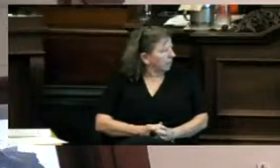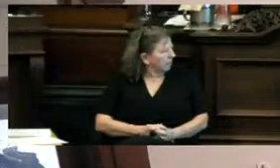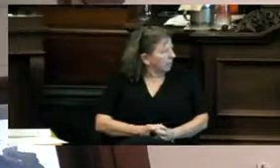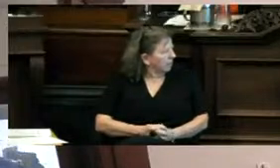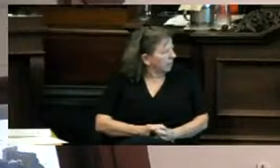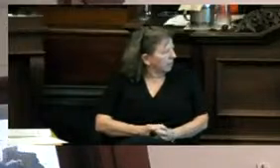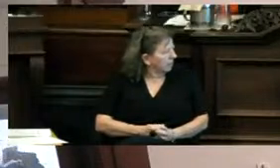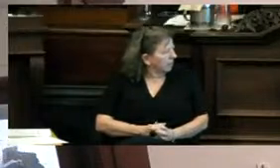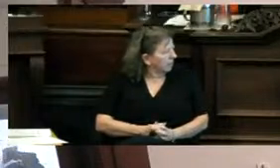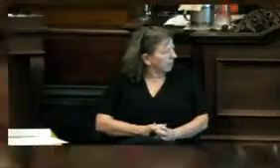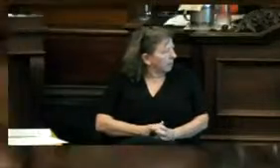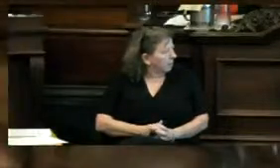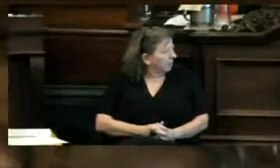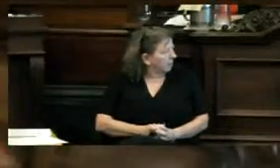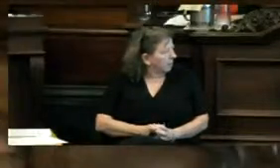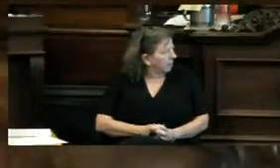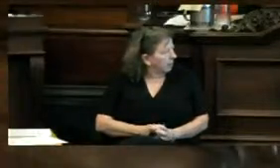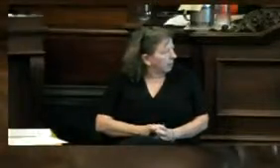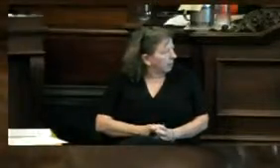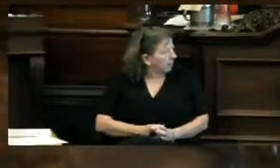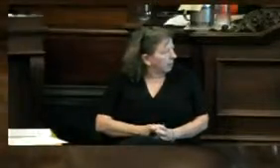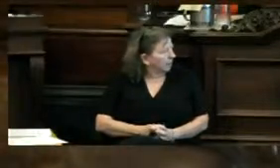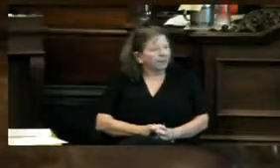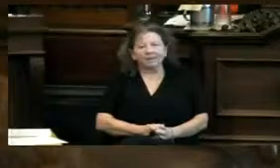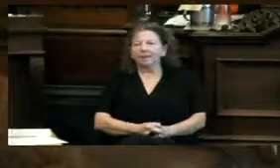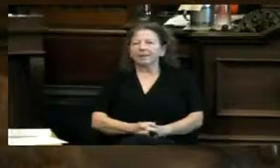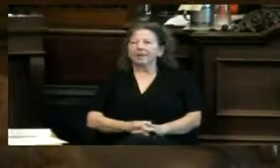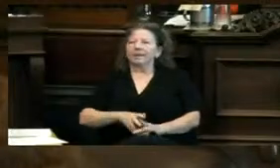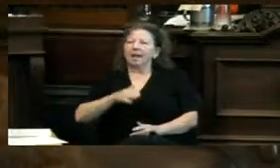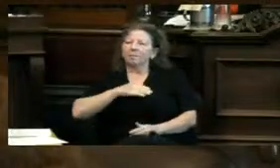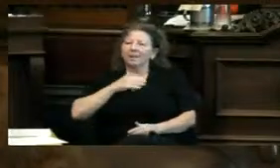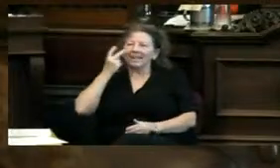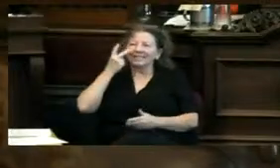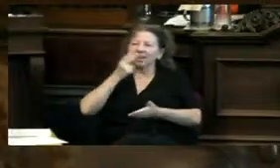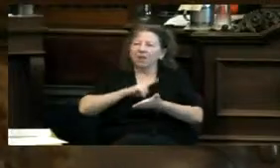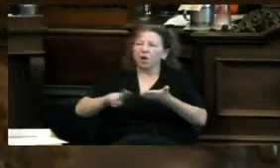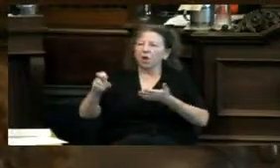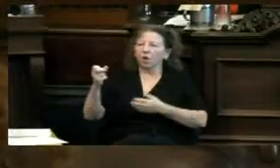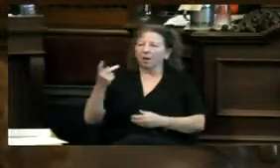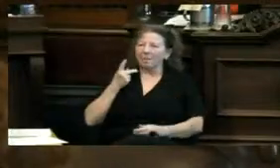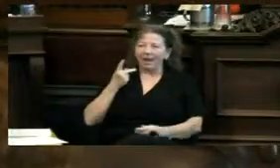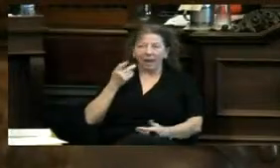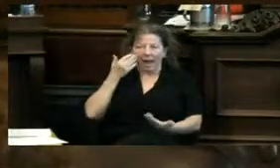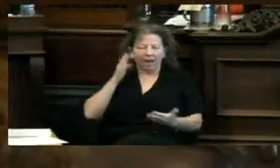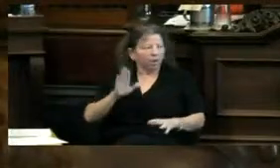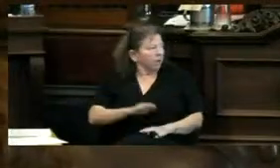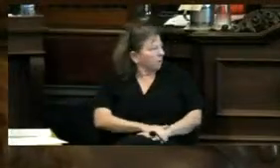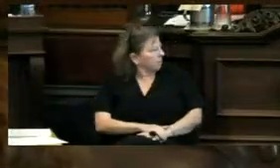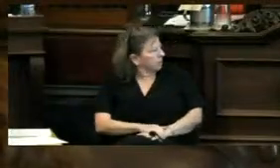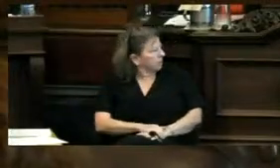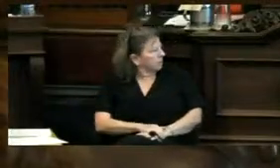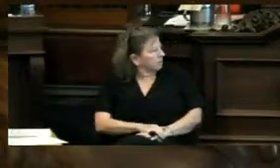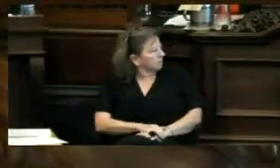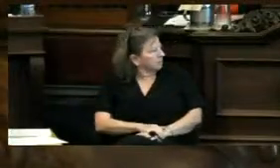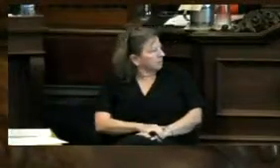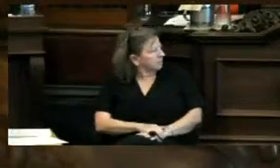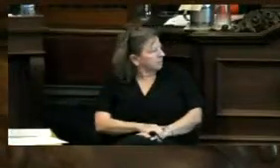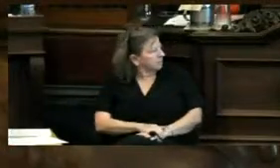has already been done, but I have not done it, so I'm going to do it myself and since this is public safety, I think it's